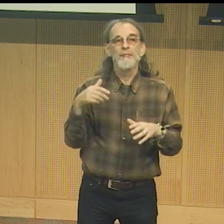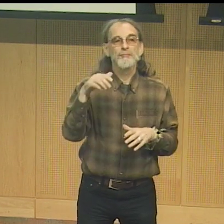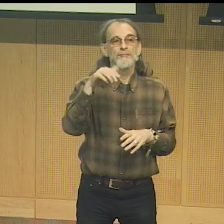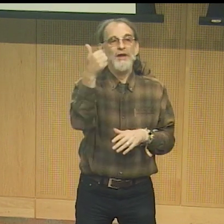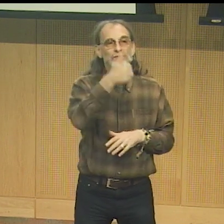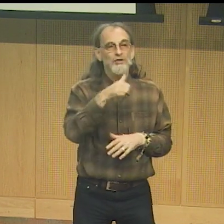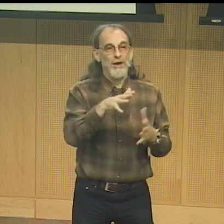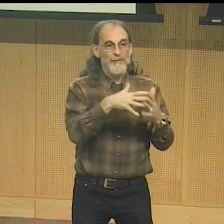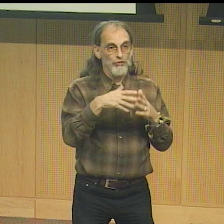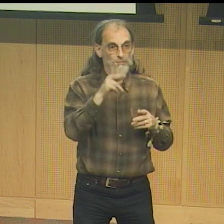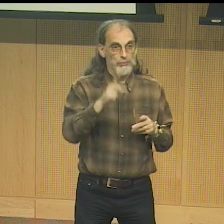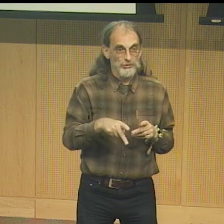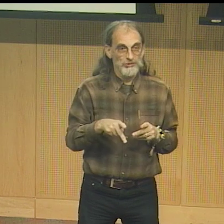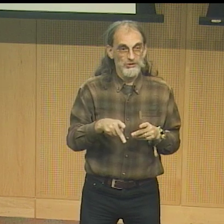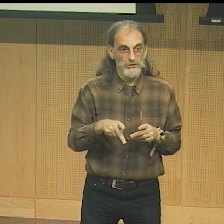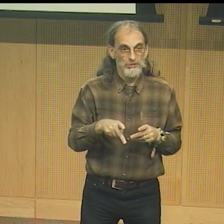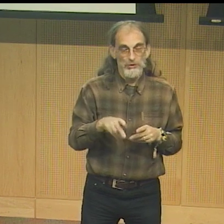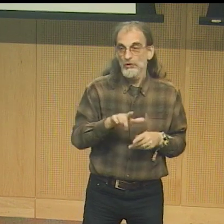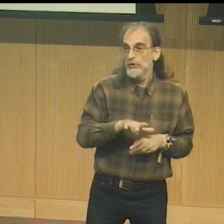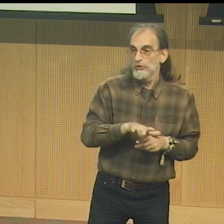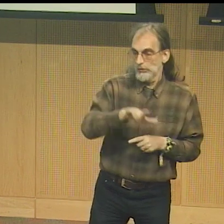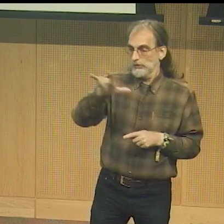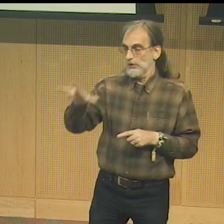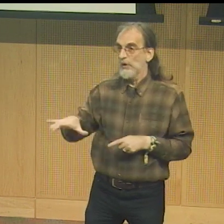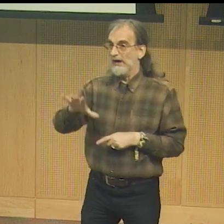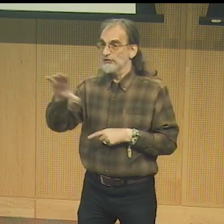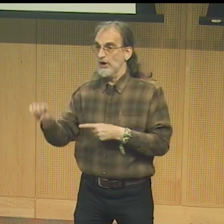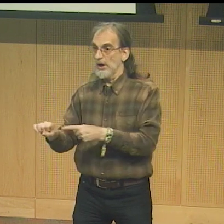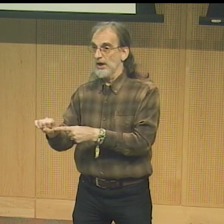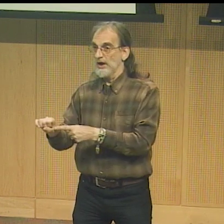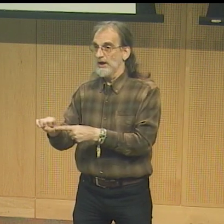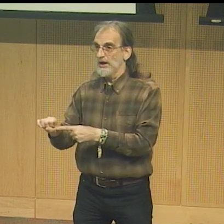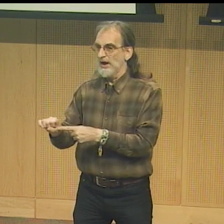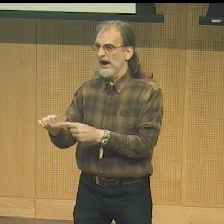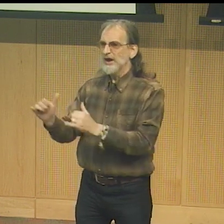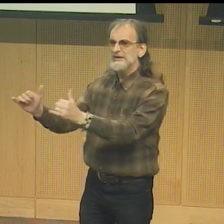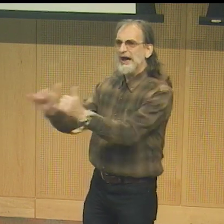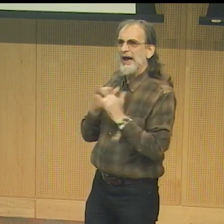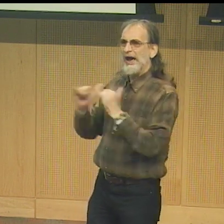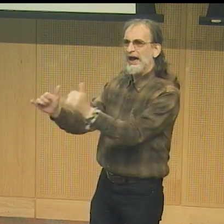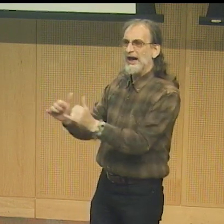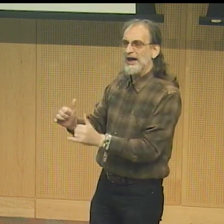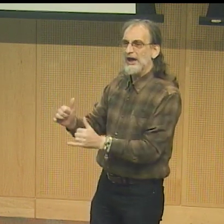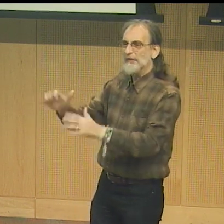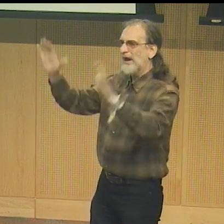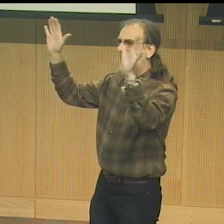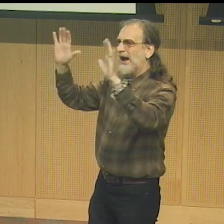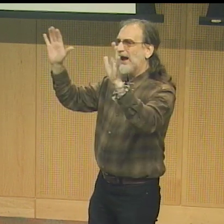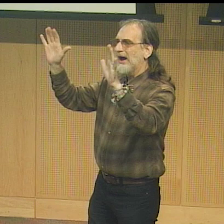in the larger majority culture and having those cultural values integrated within you as an individual.